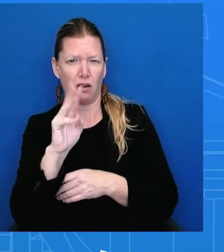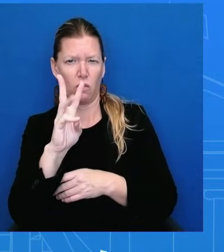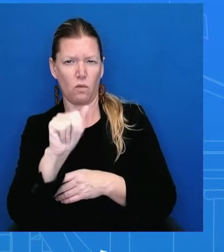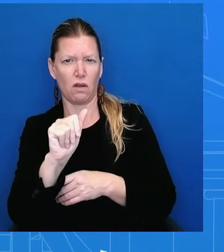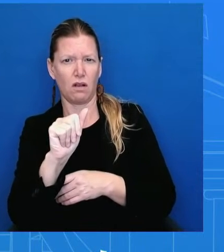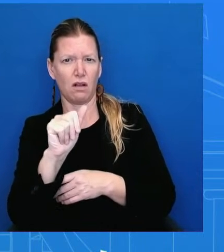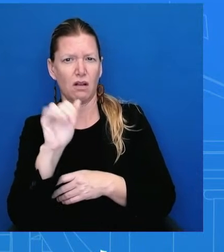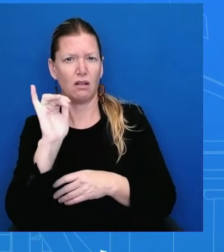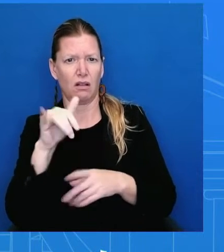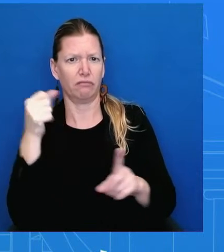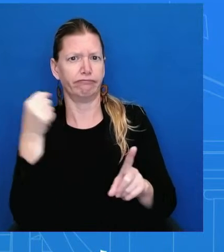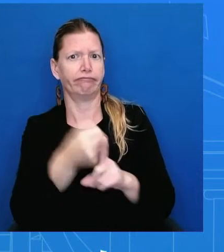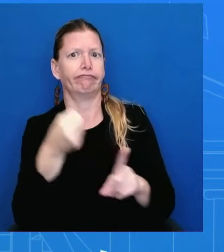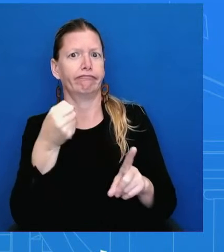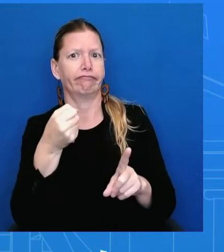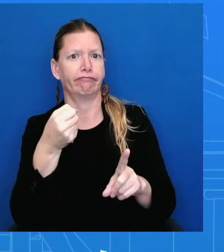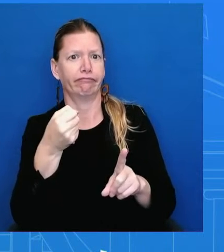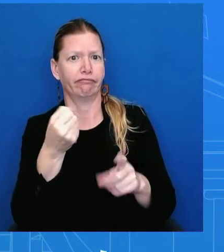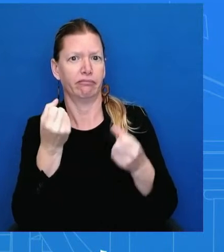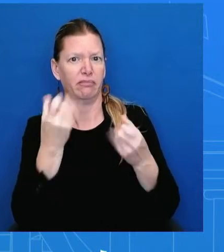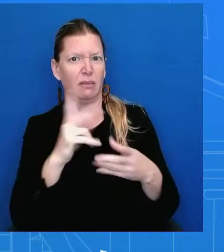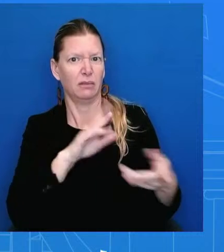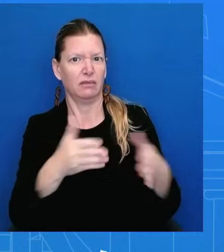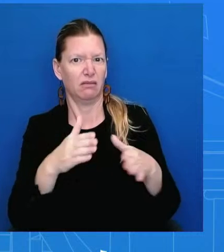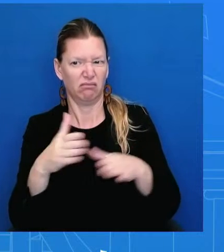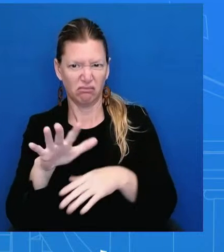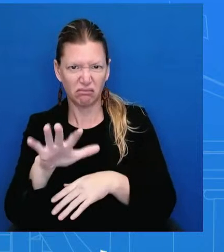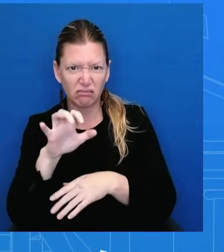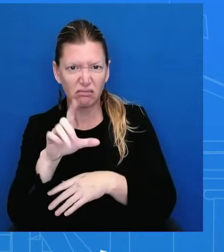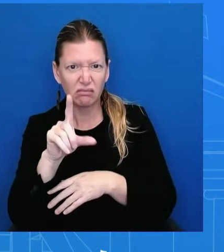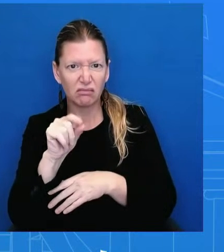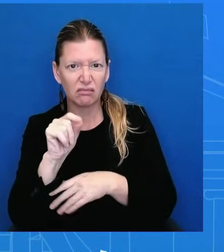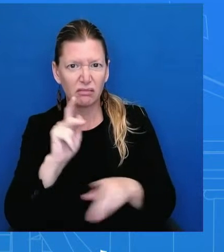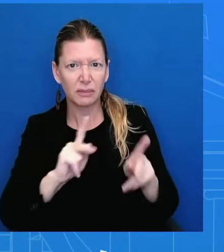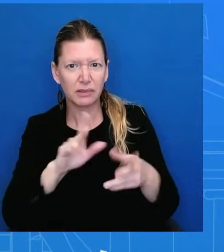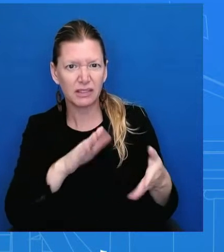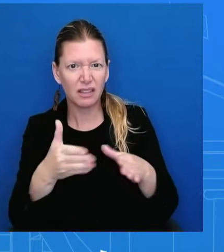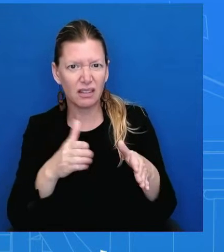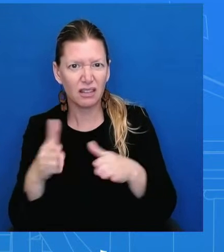including women and children? Mr. Kirby: We certainly believe that they need to continue